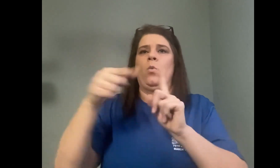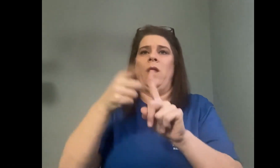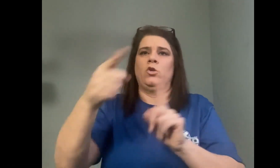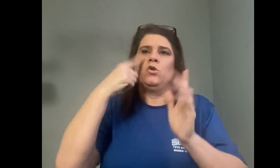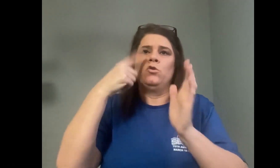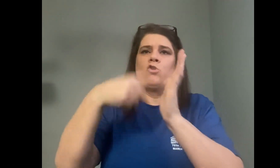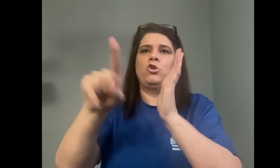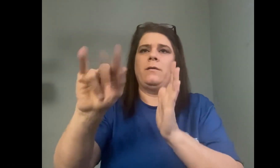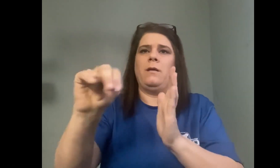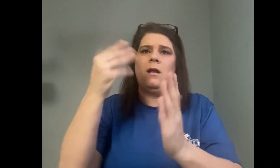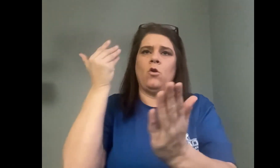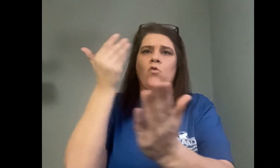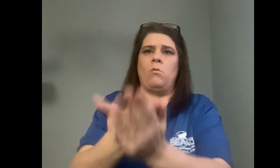But only after you check out.